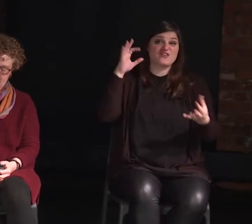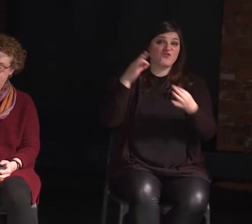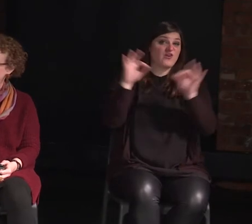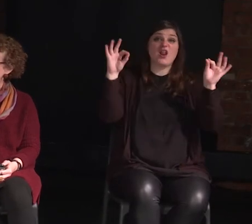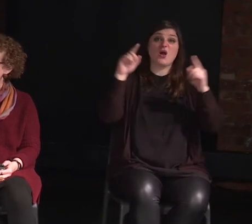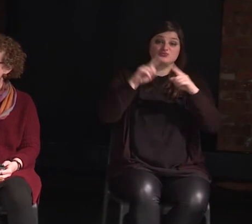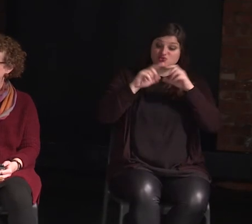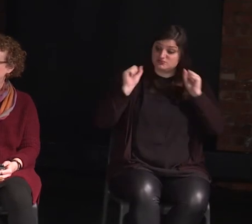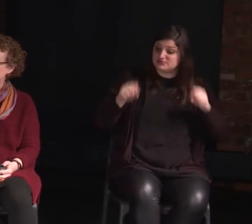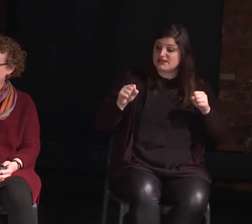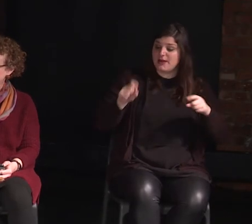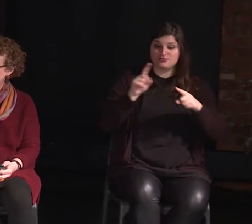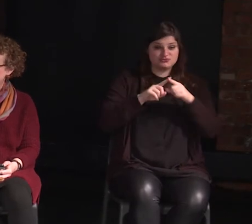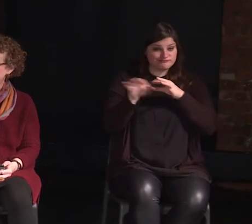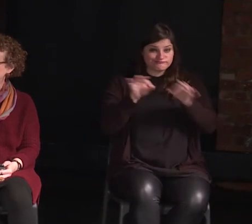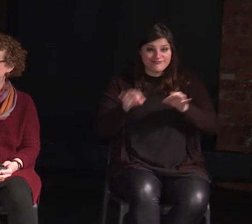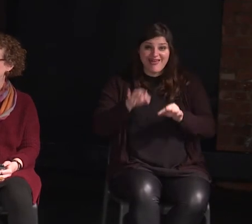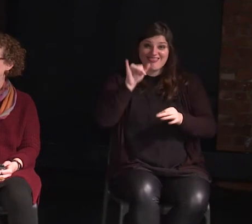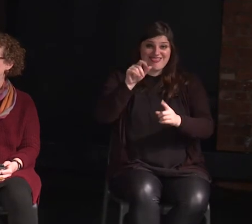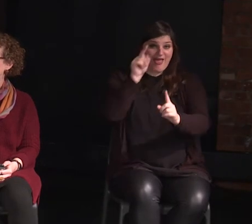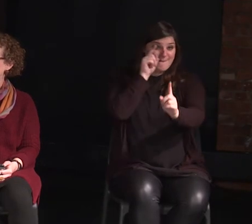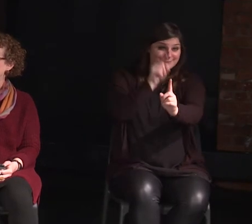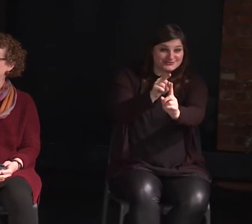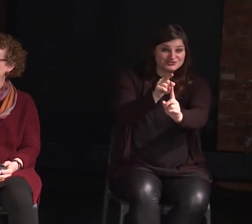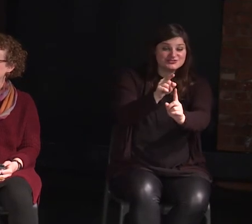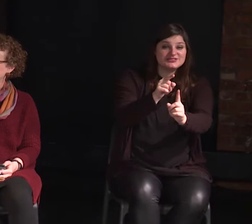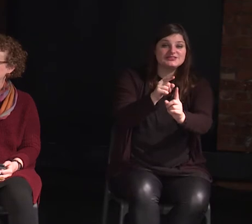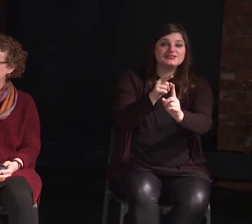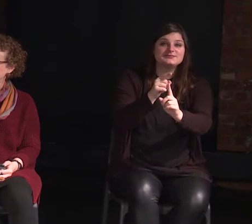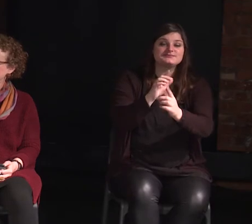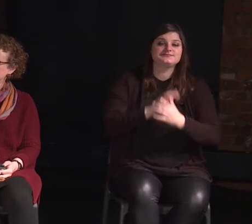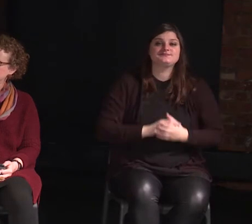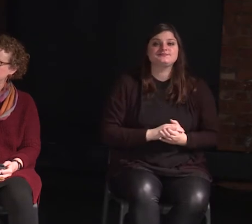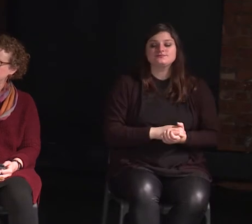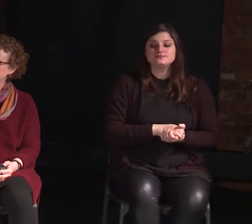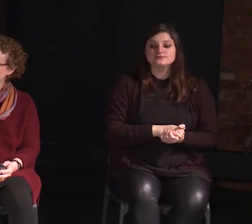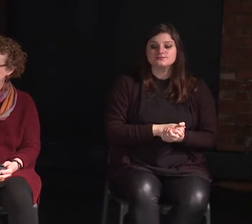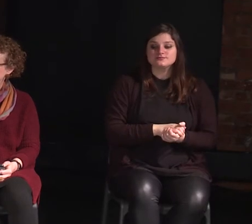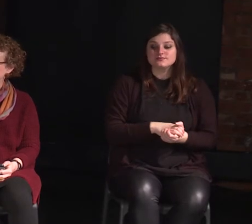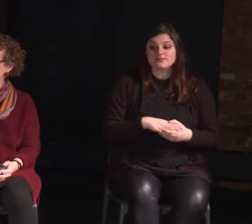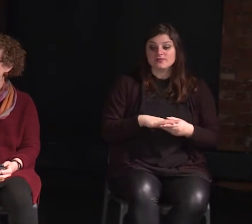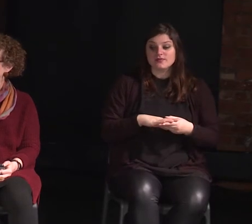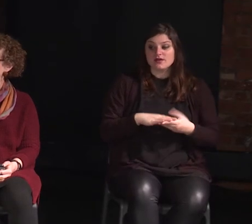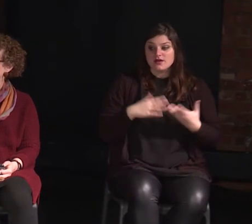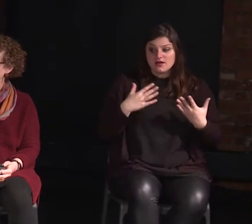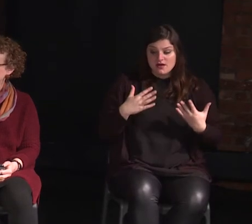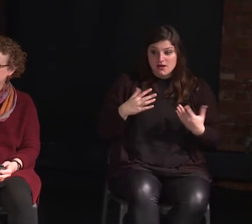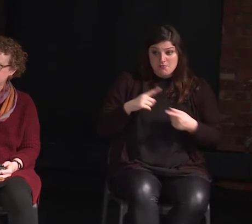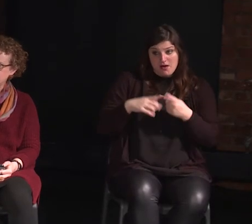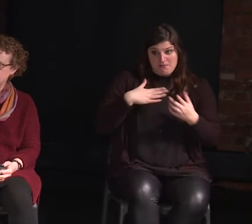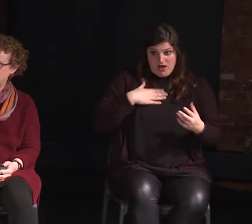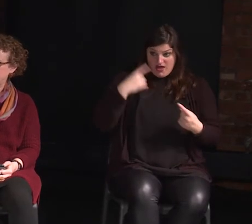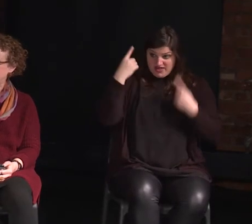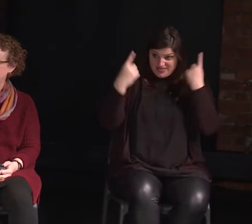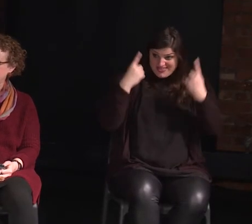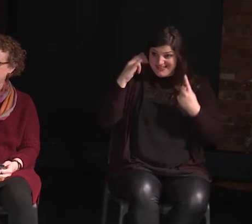and we've done so in a variety of ways. I would think even more important than the administration to my thinking has been the